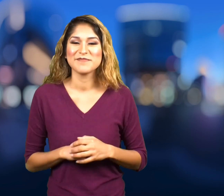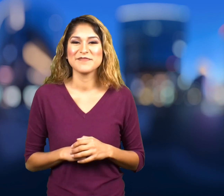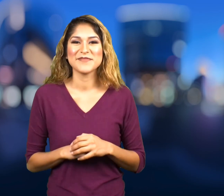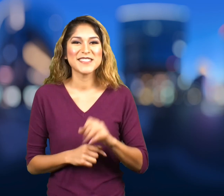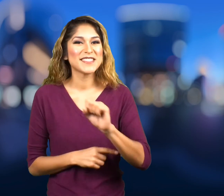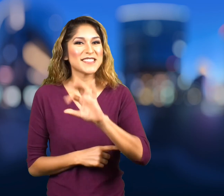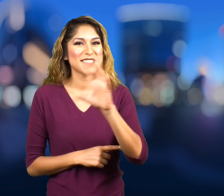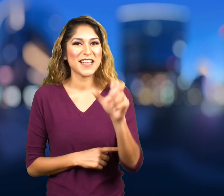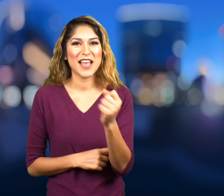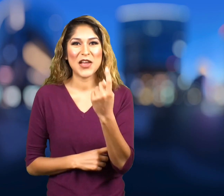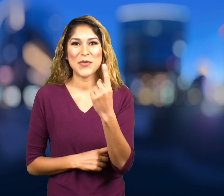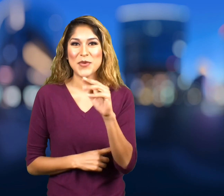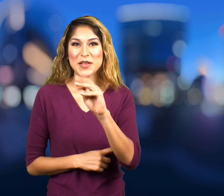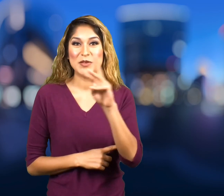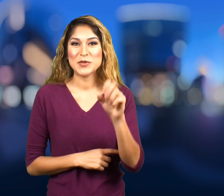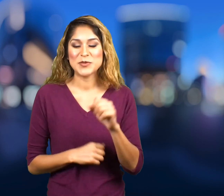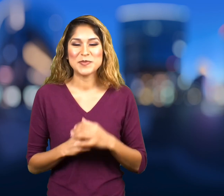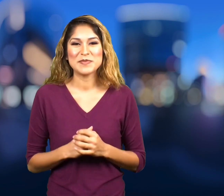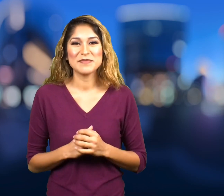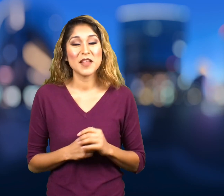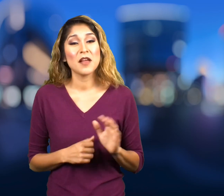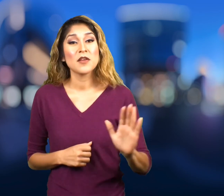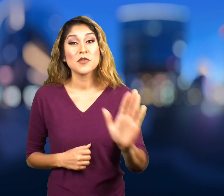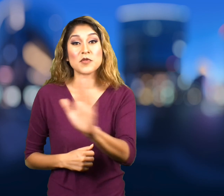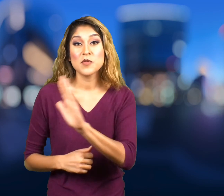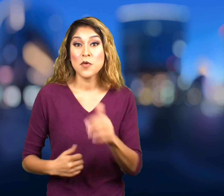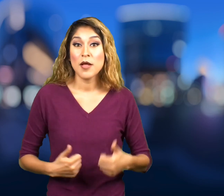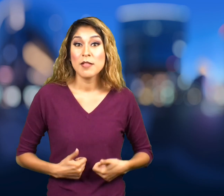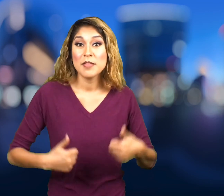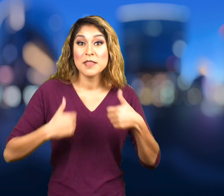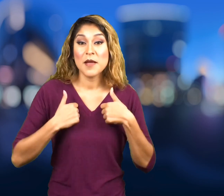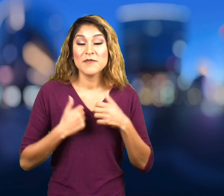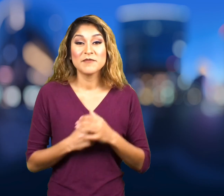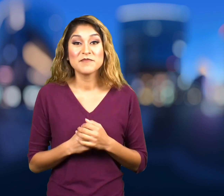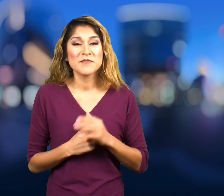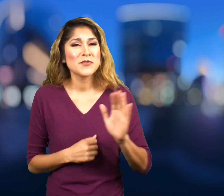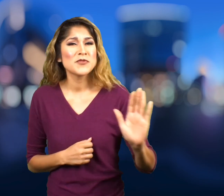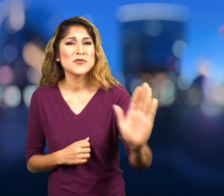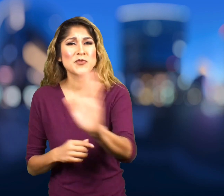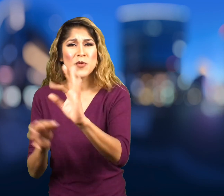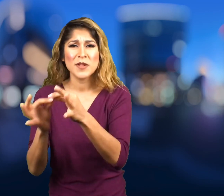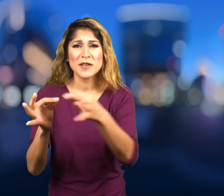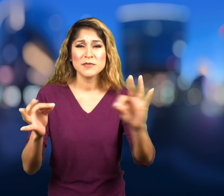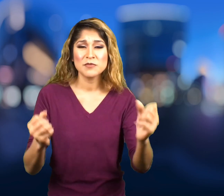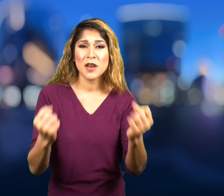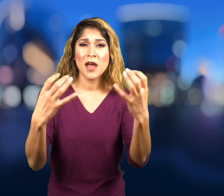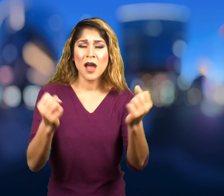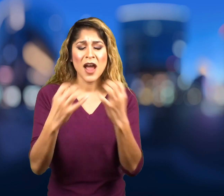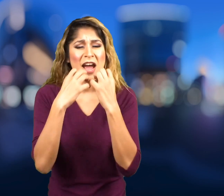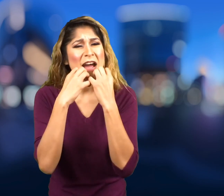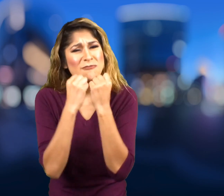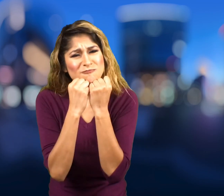Sign1News. Your life. Your language.